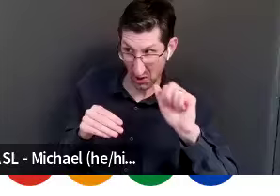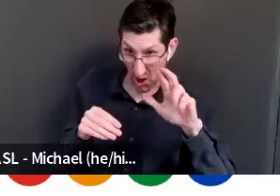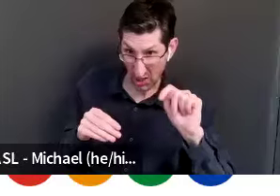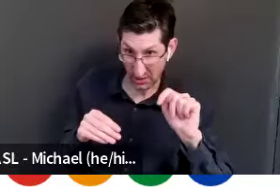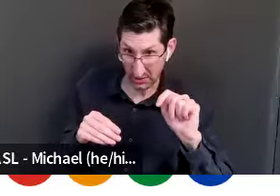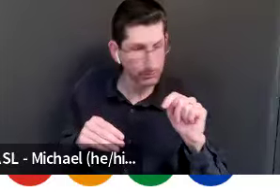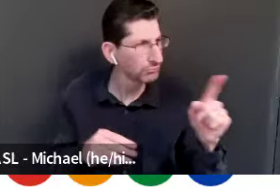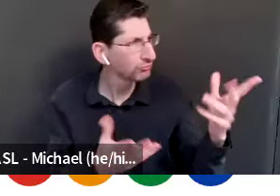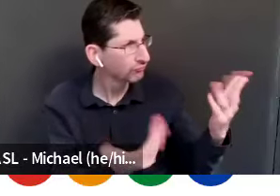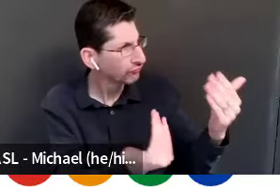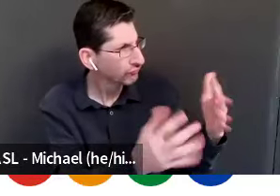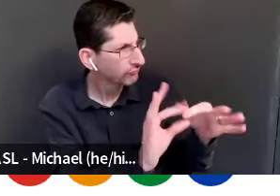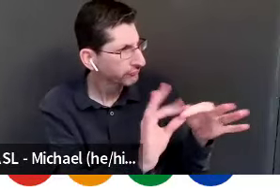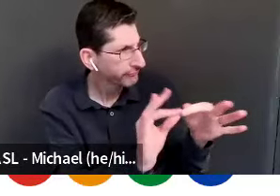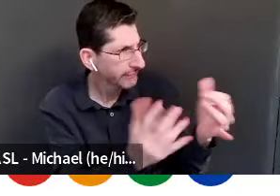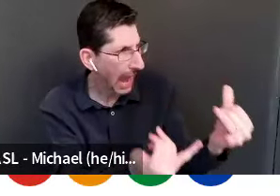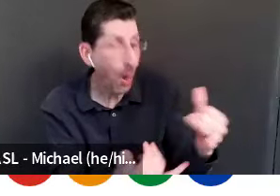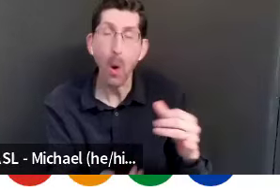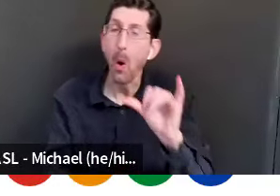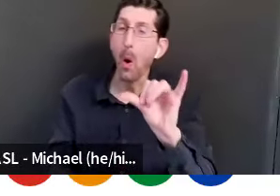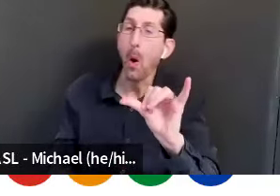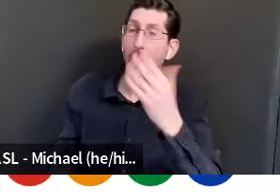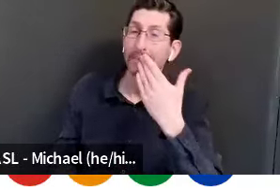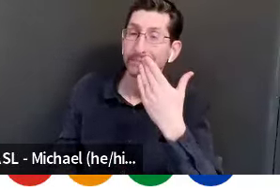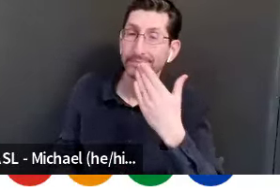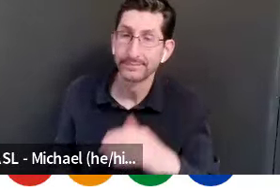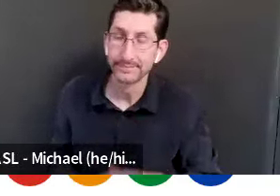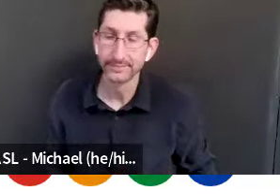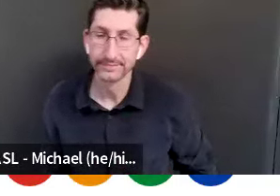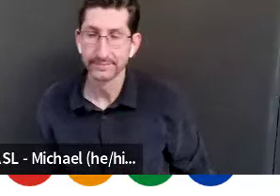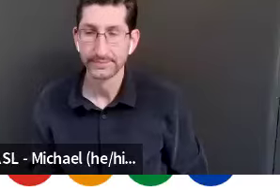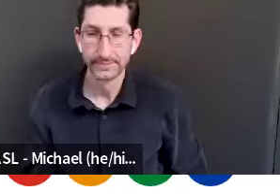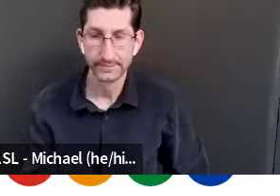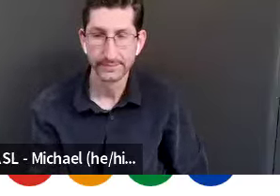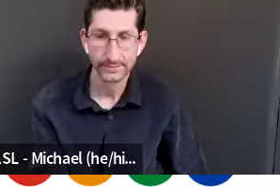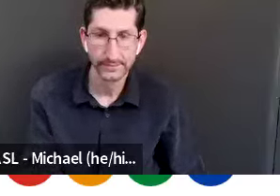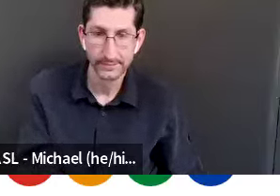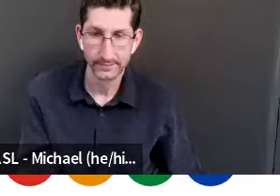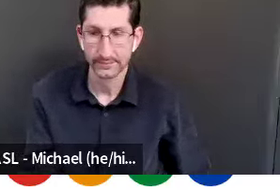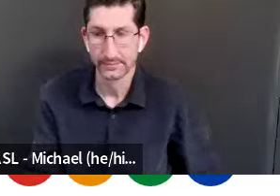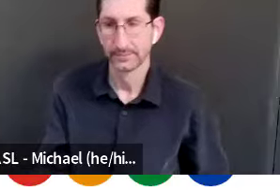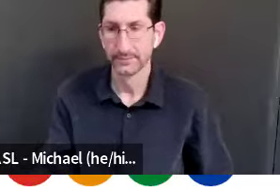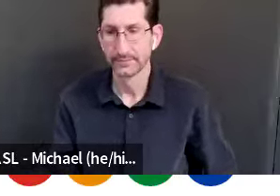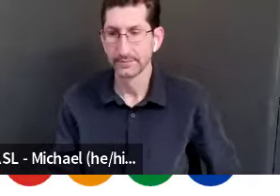THANK YOU.